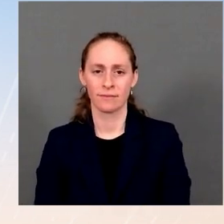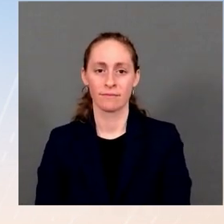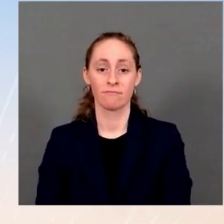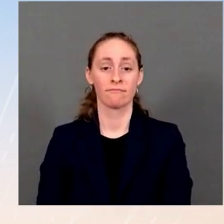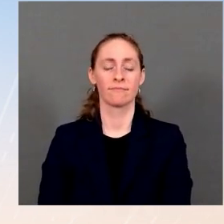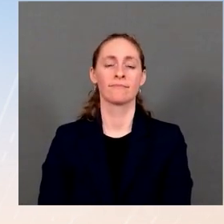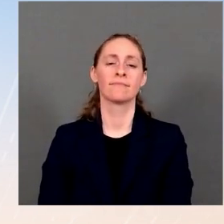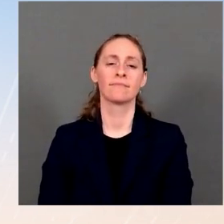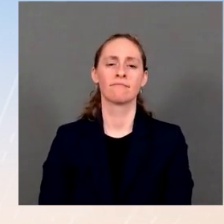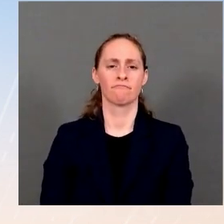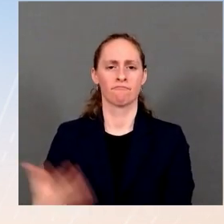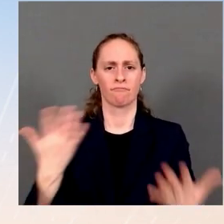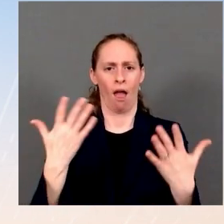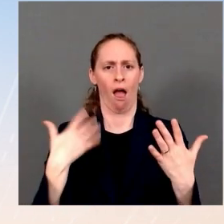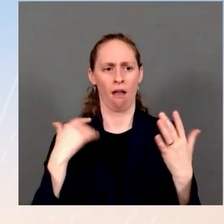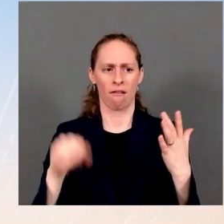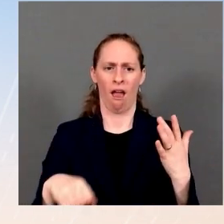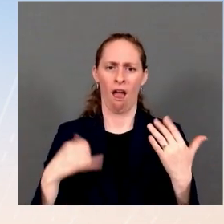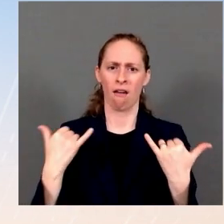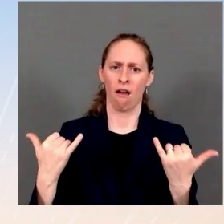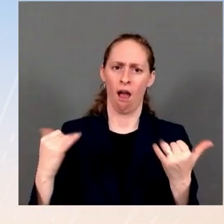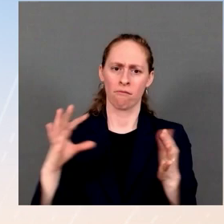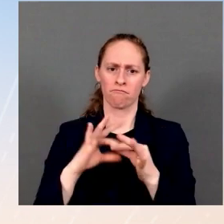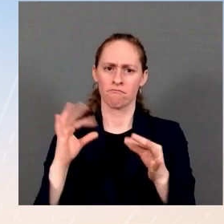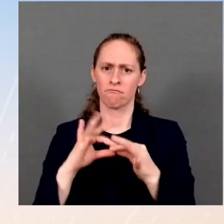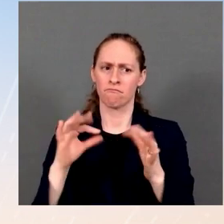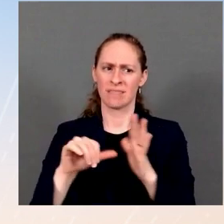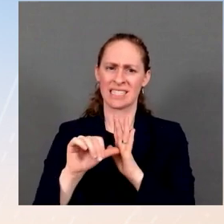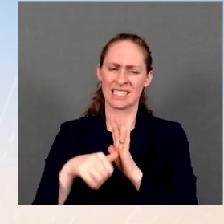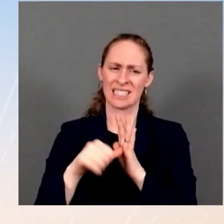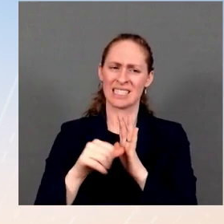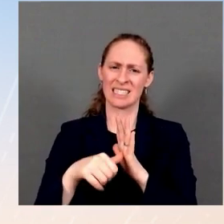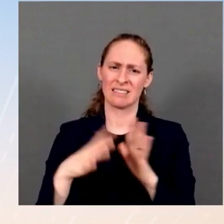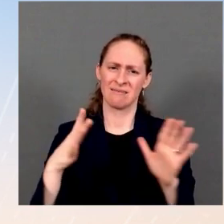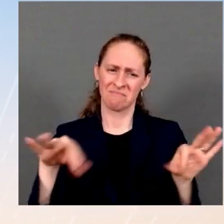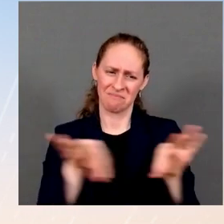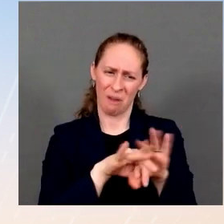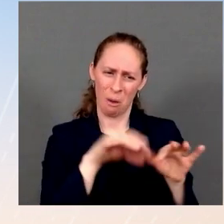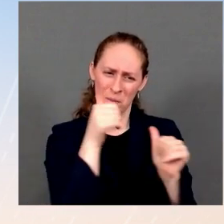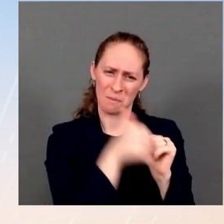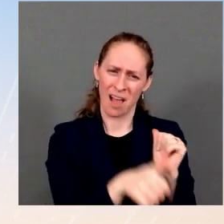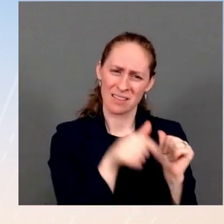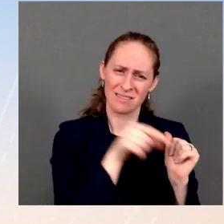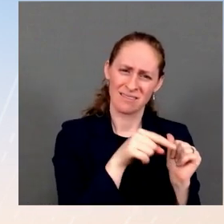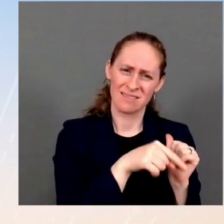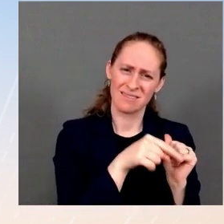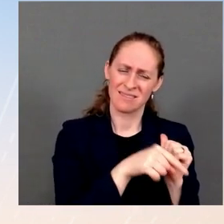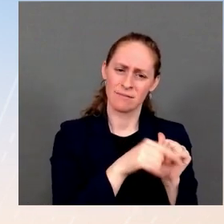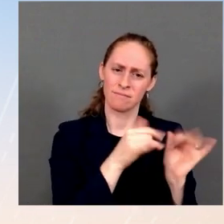to lower costs, again, for Americans that I just listed out: childcare, eldercare, prescription drugs, universal pre-K.